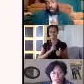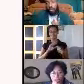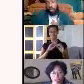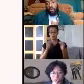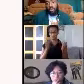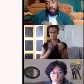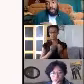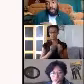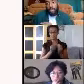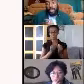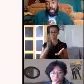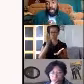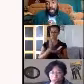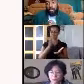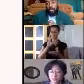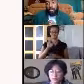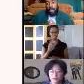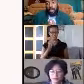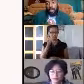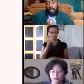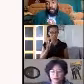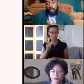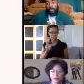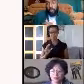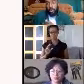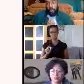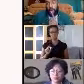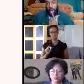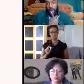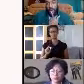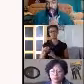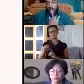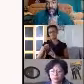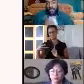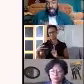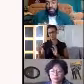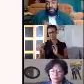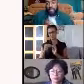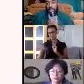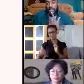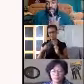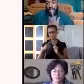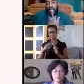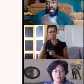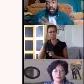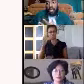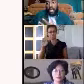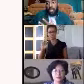more about tokenism with a framework that has been developed and how it can actually